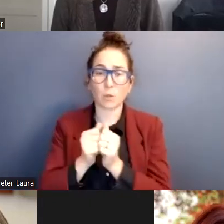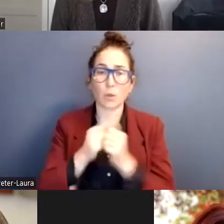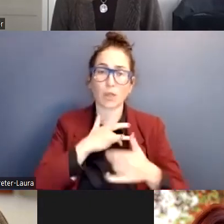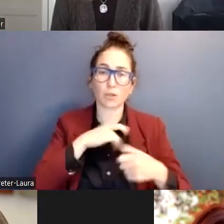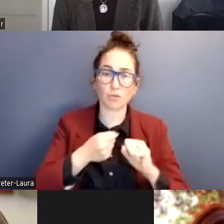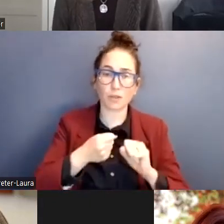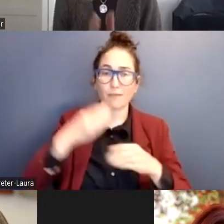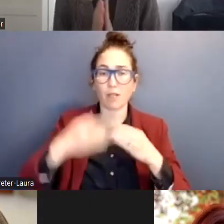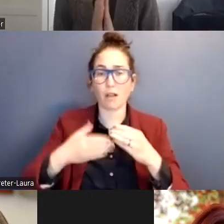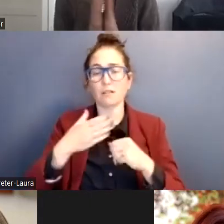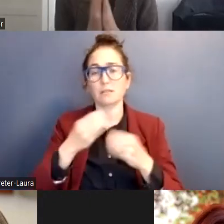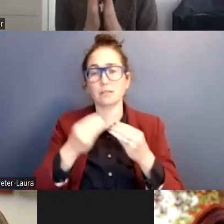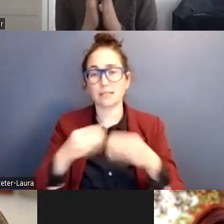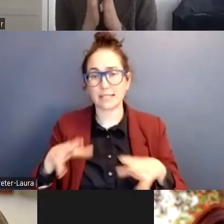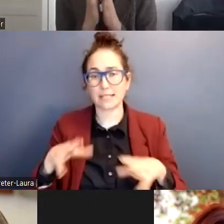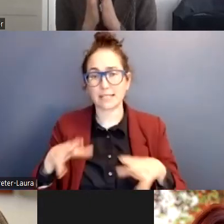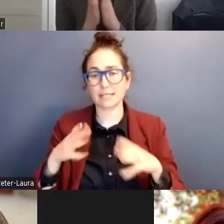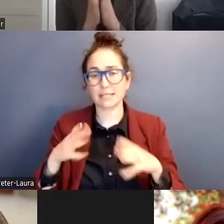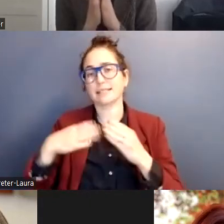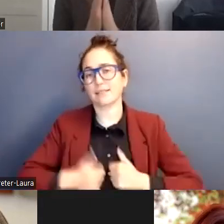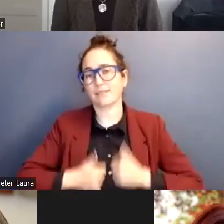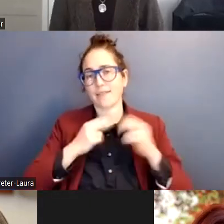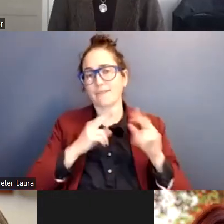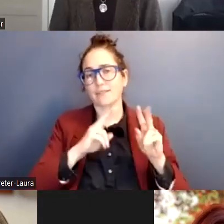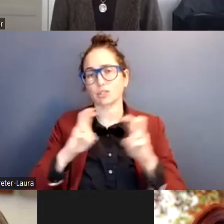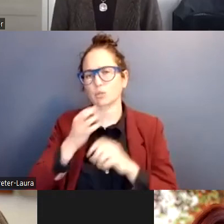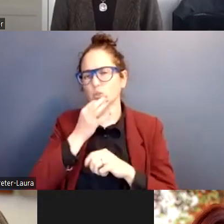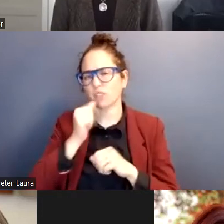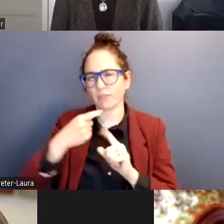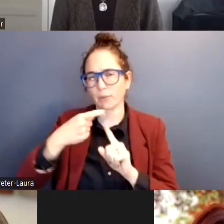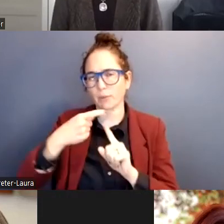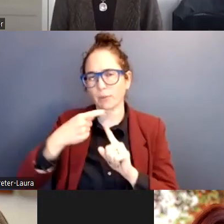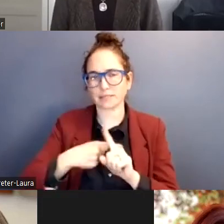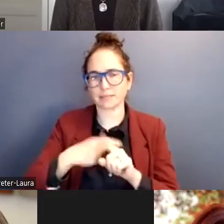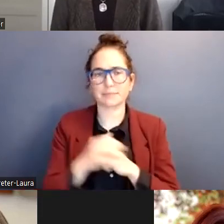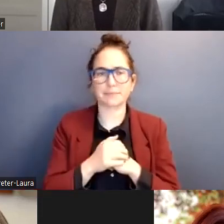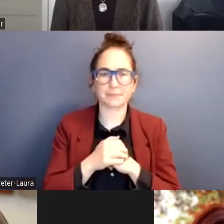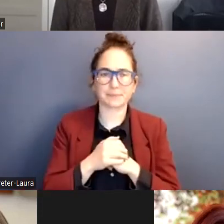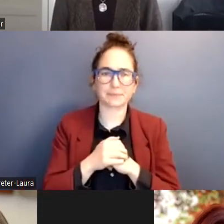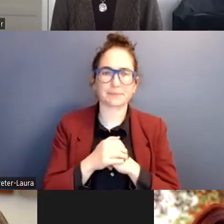issues in just a couple of months. It may be really